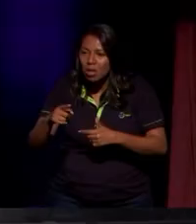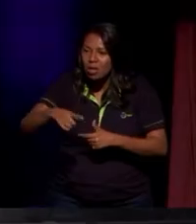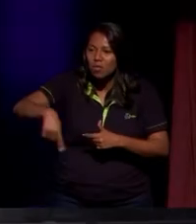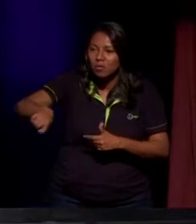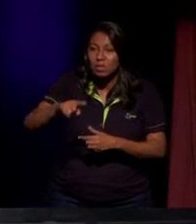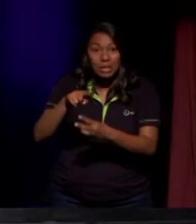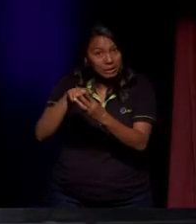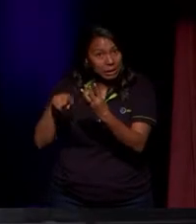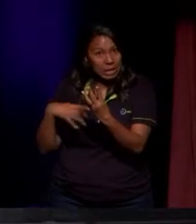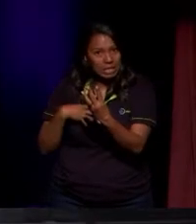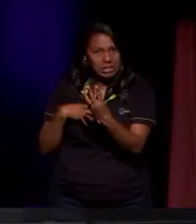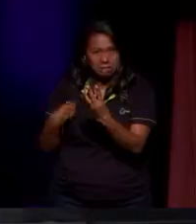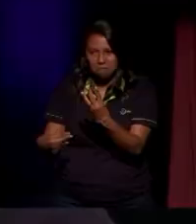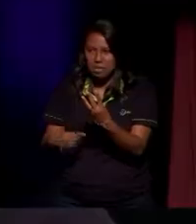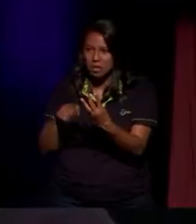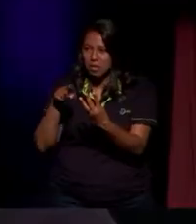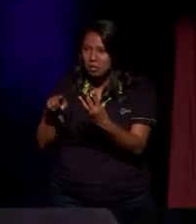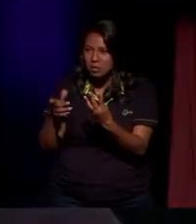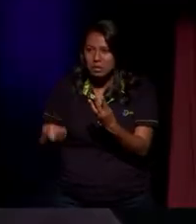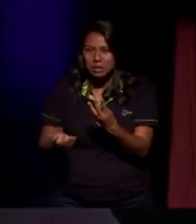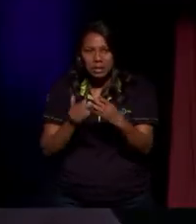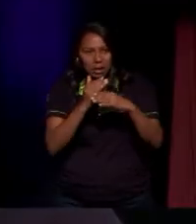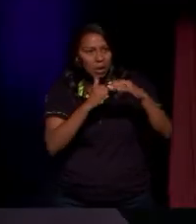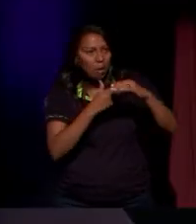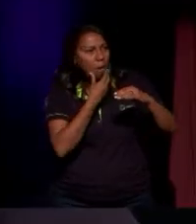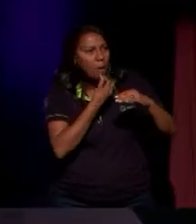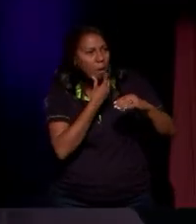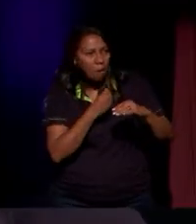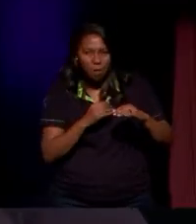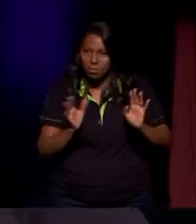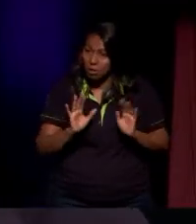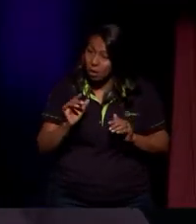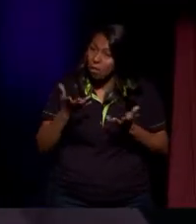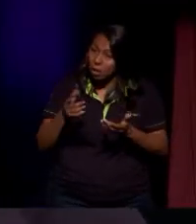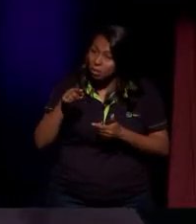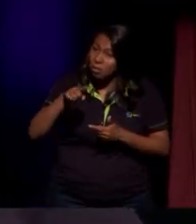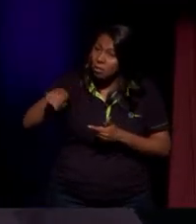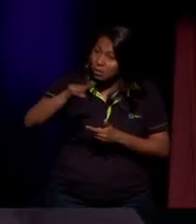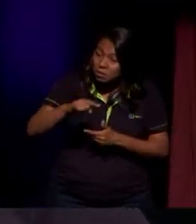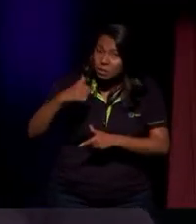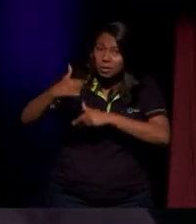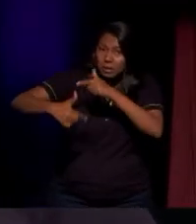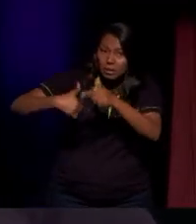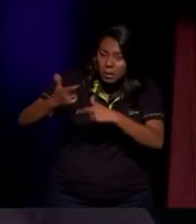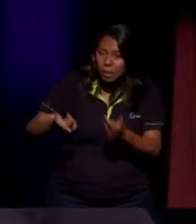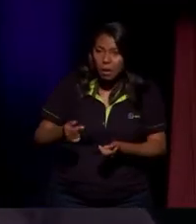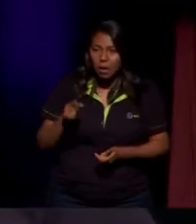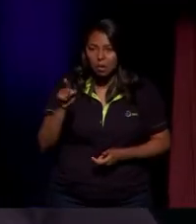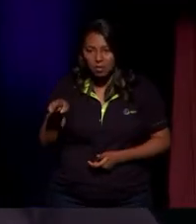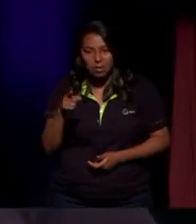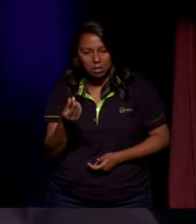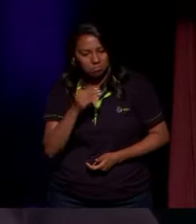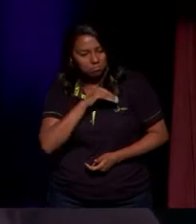depending on no man, I want you to work, I want you to support yourself, so today,